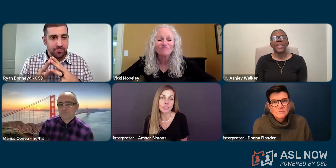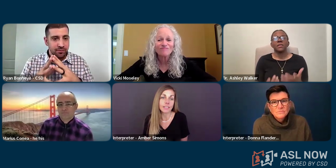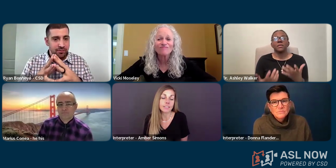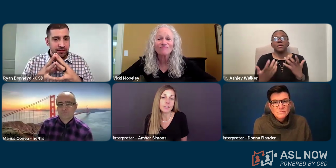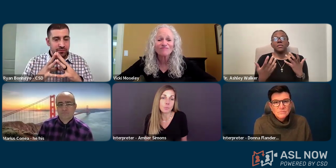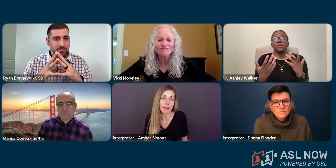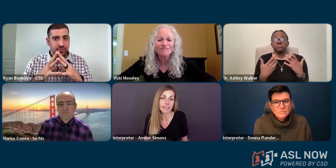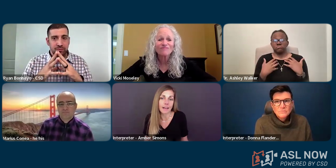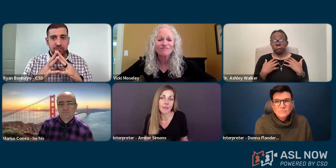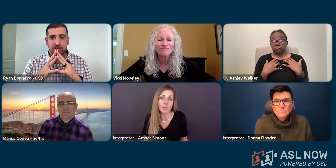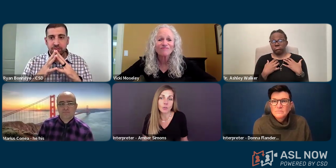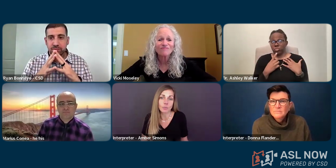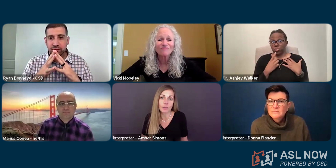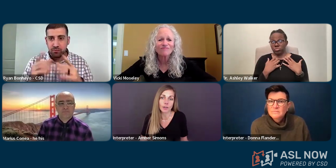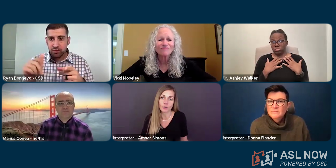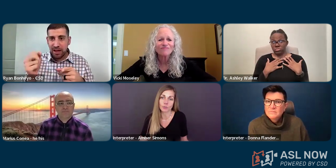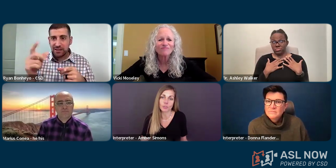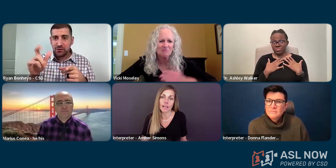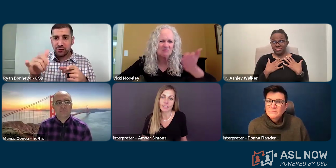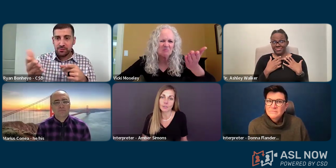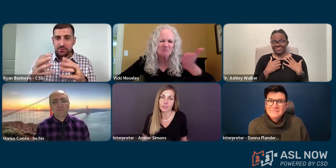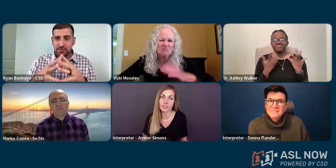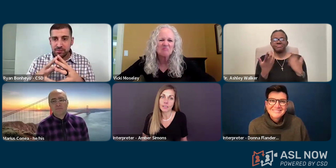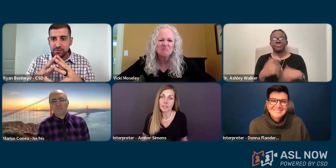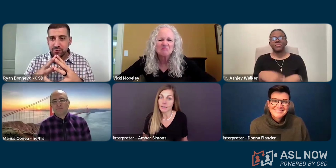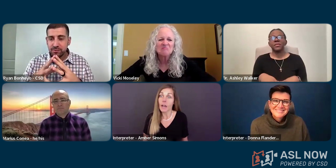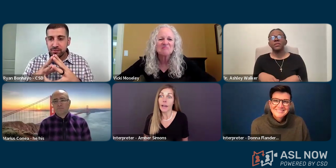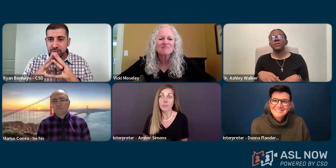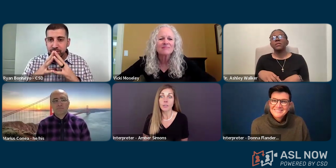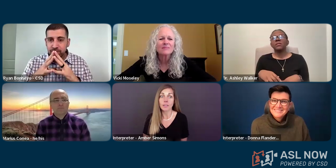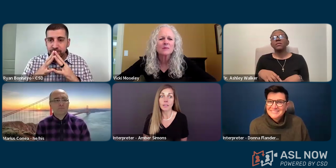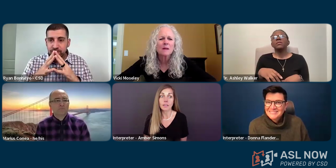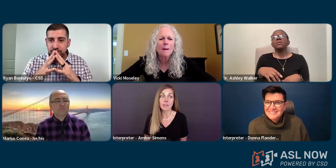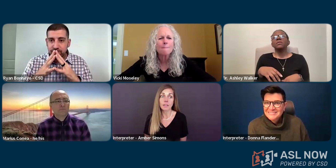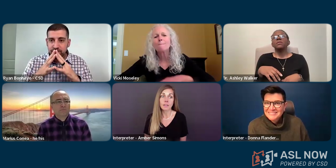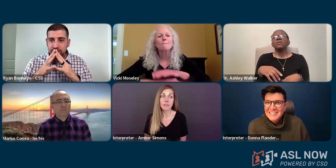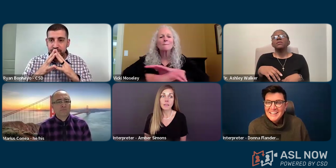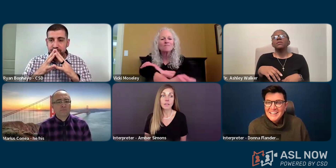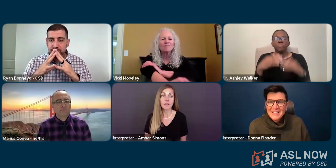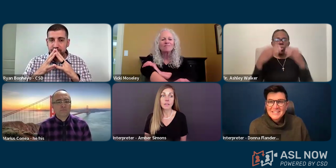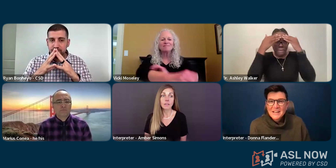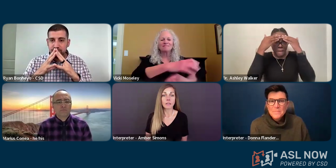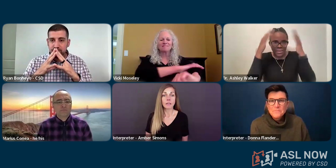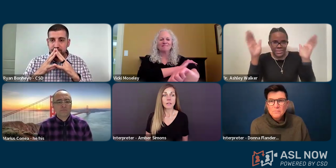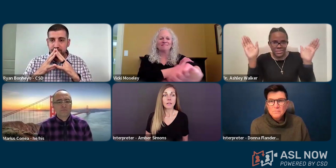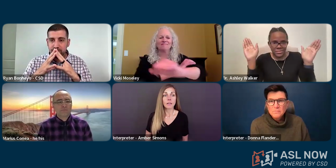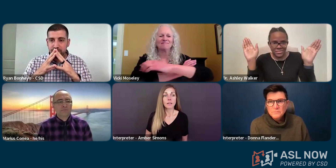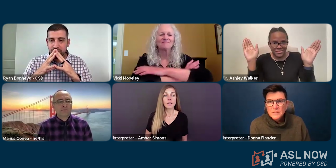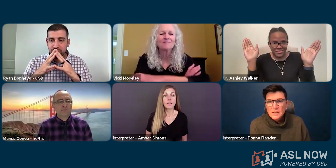to continue breaking down those barriers, or silos? Yeah, Ashley? Yeah, thanks.